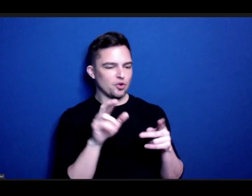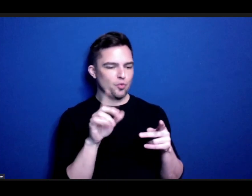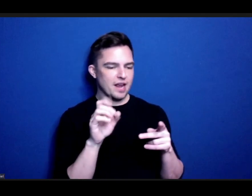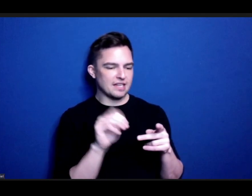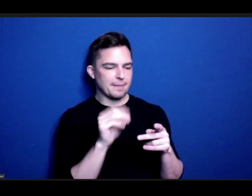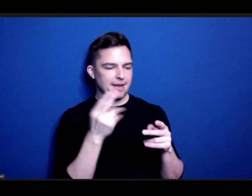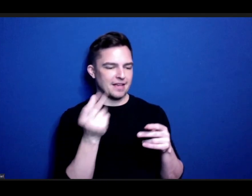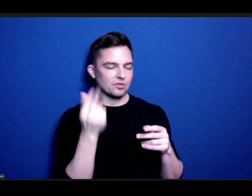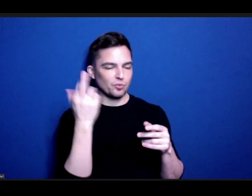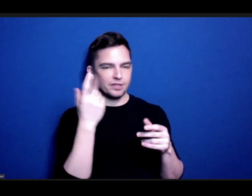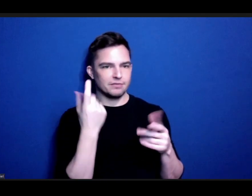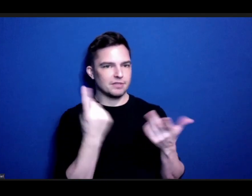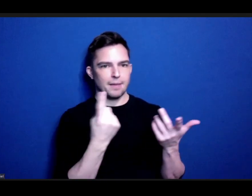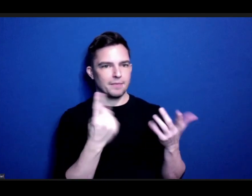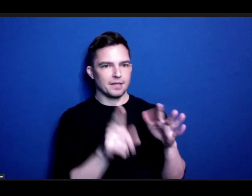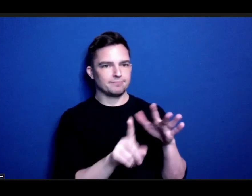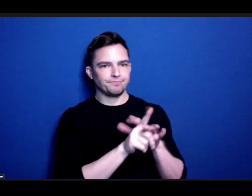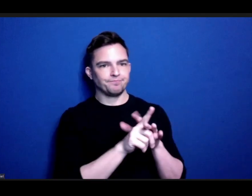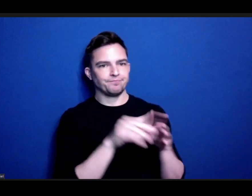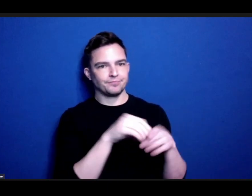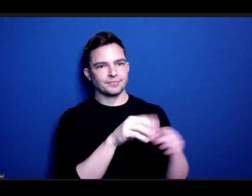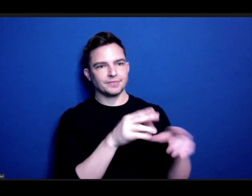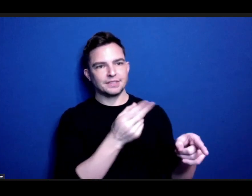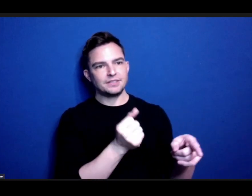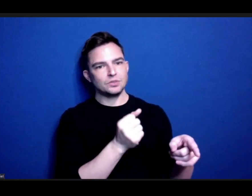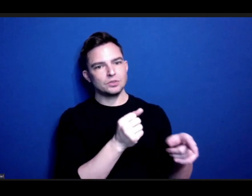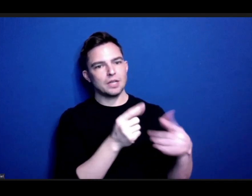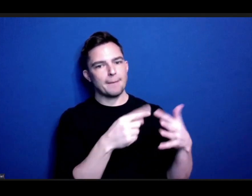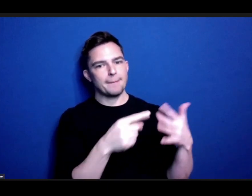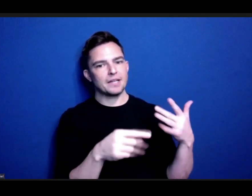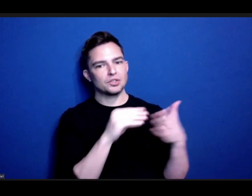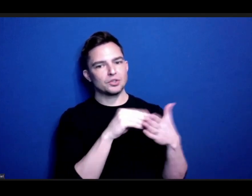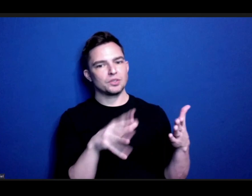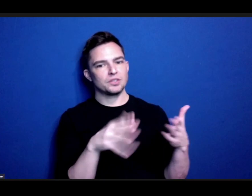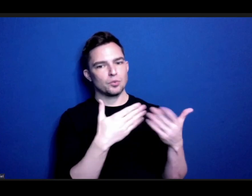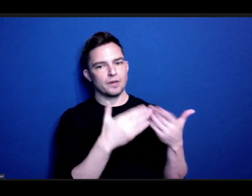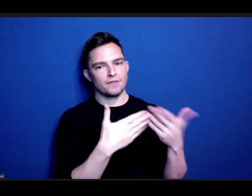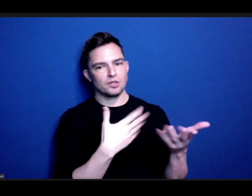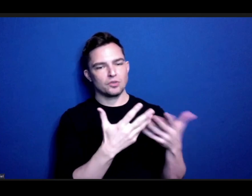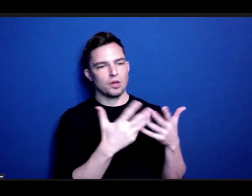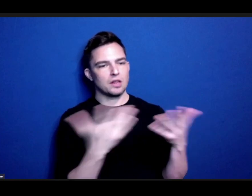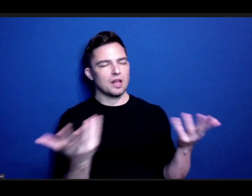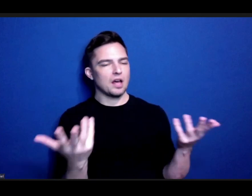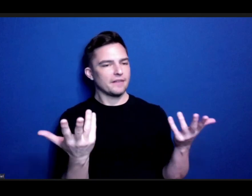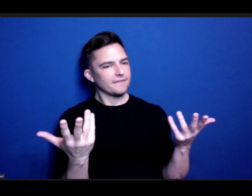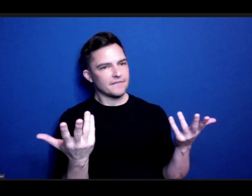popped off in the high school amongst the students or whatever. So there's lots of media